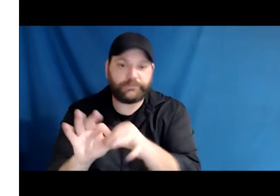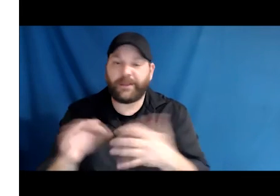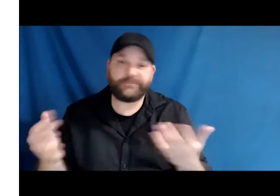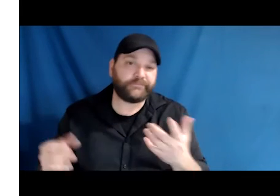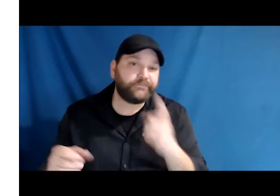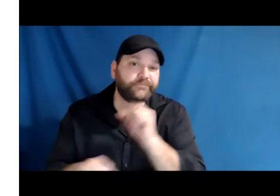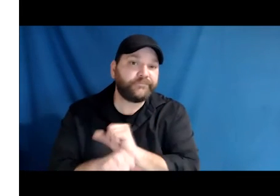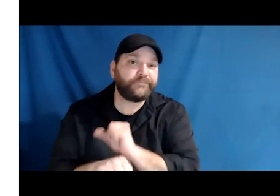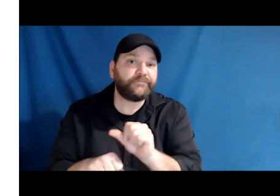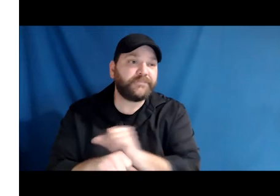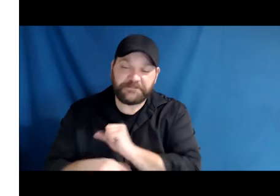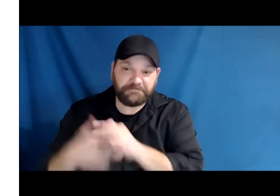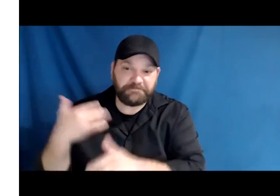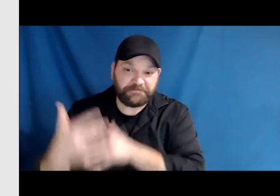was the relationships we had with each other.